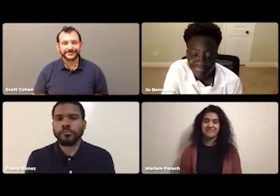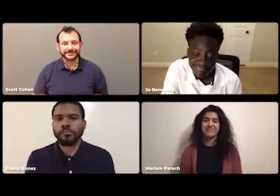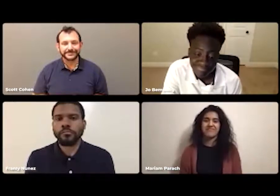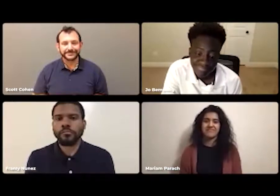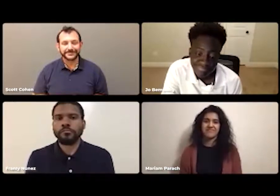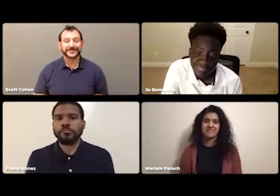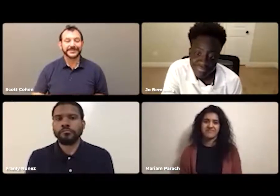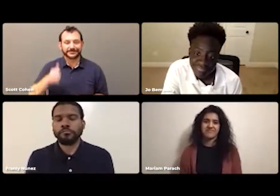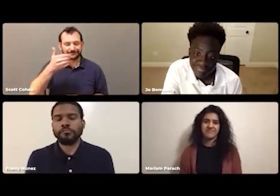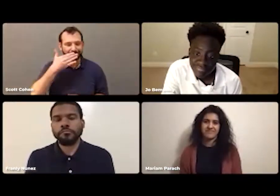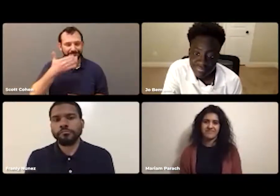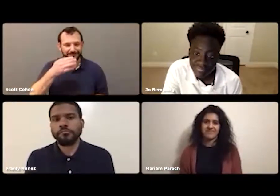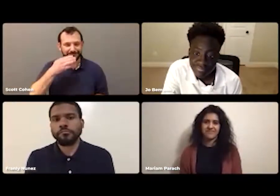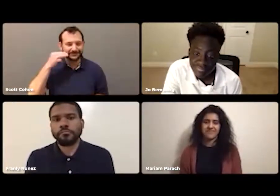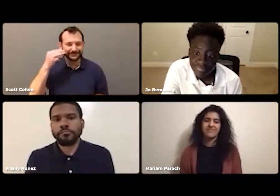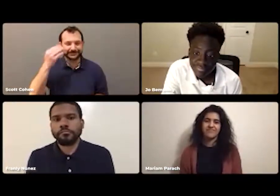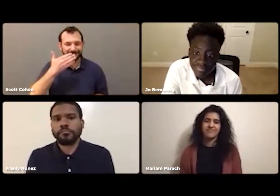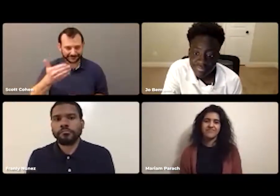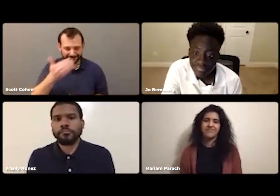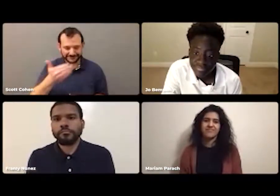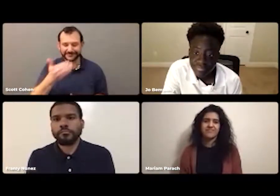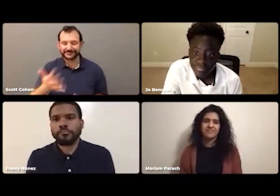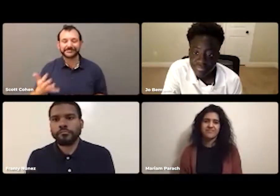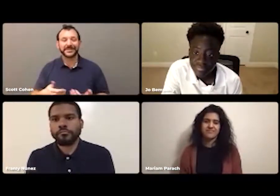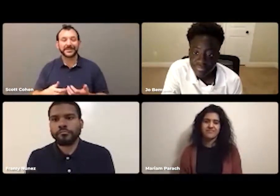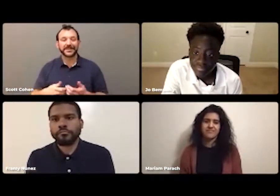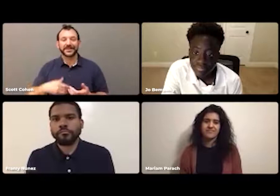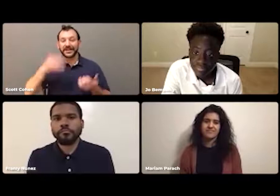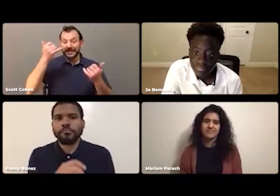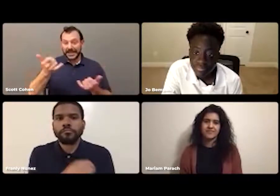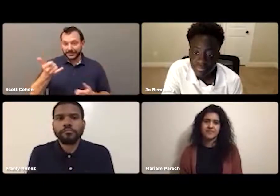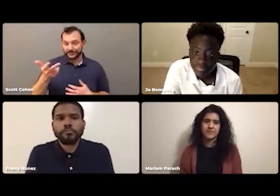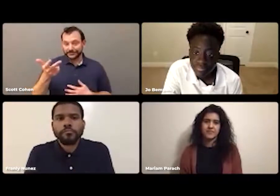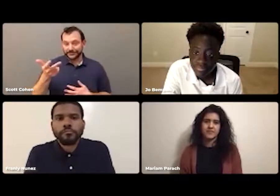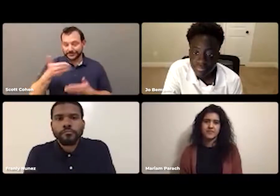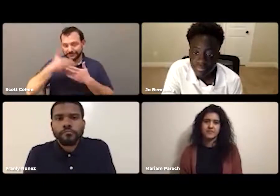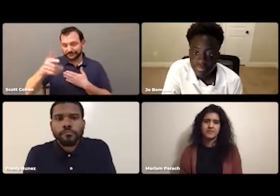That's where I am now, here in Rochester. Thank you.